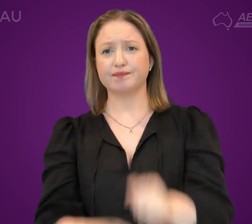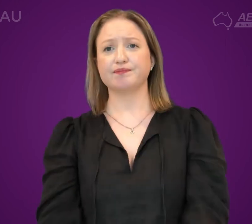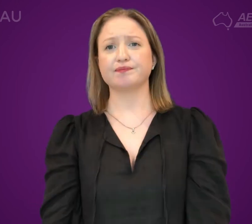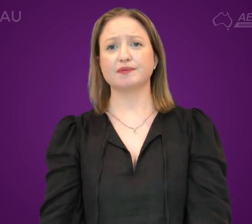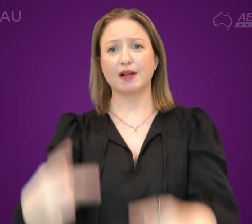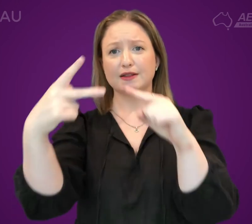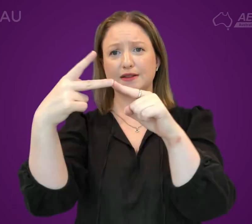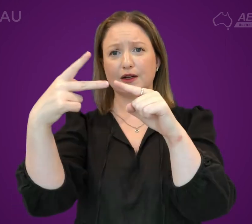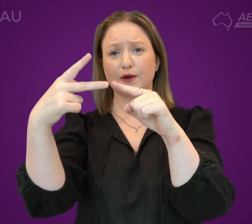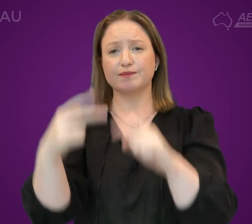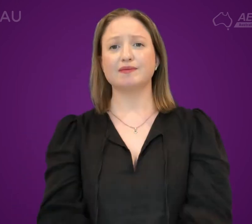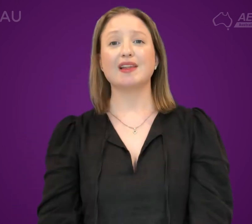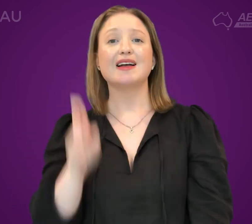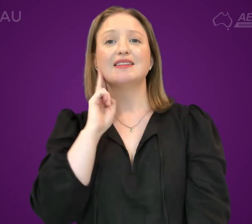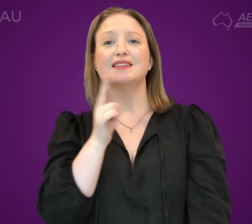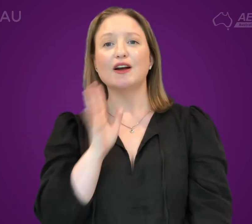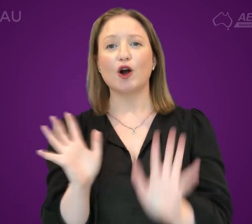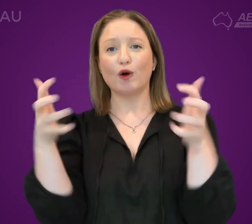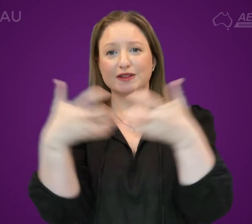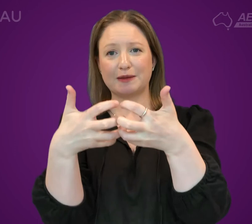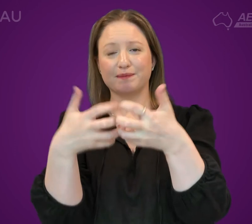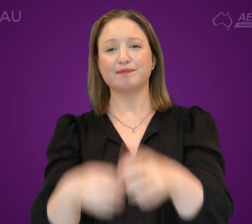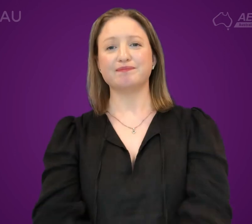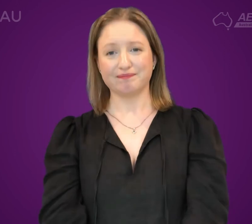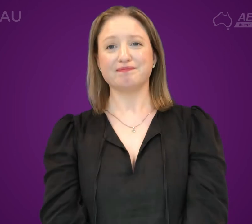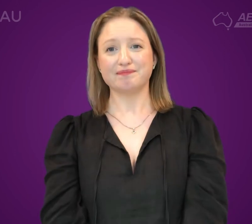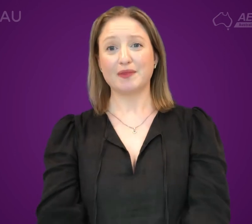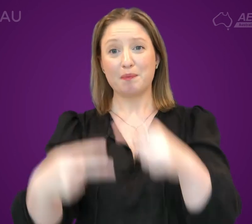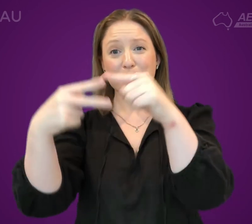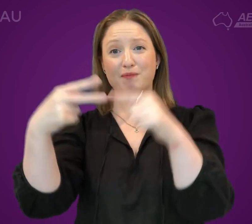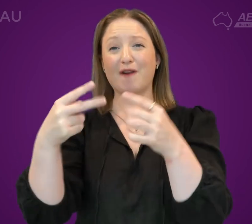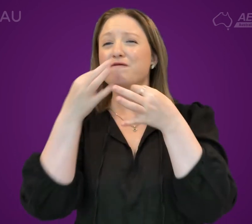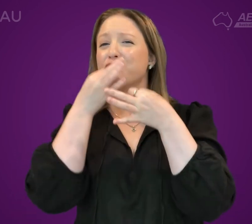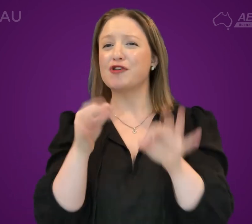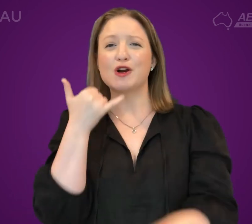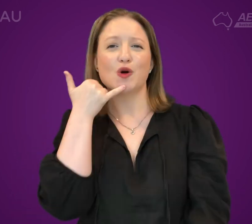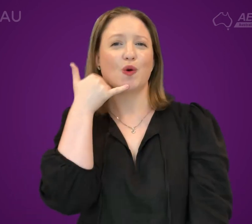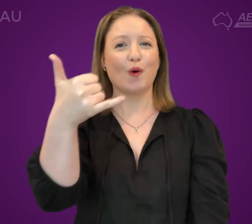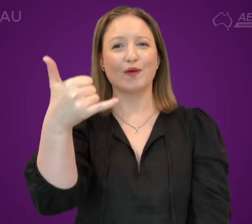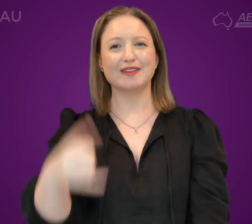and Deaf Ecosystem in our app for free.